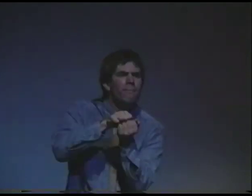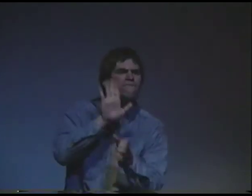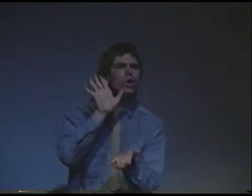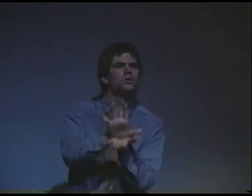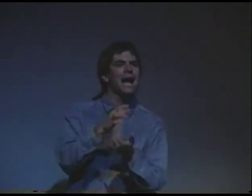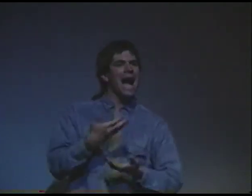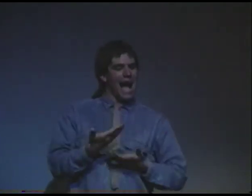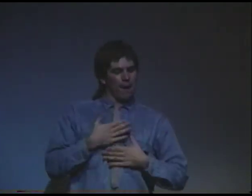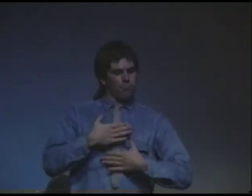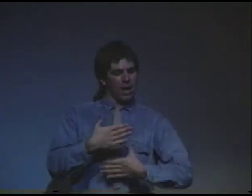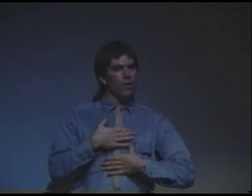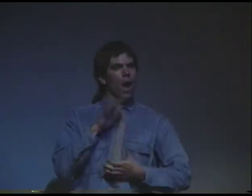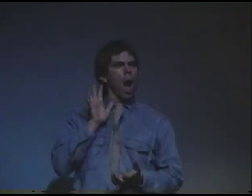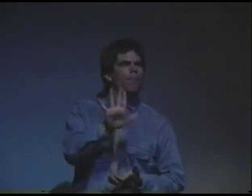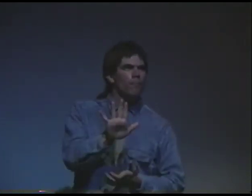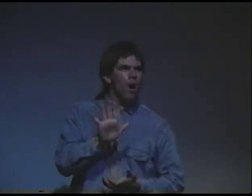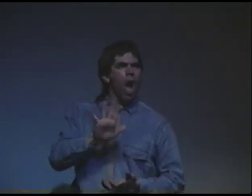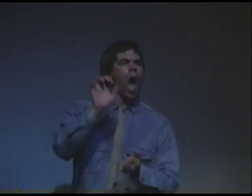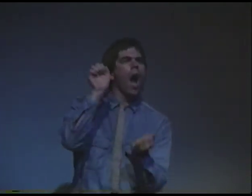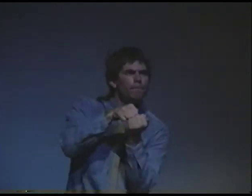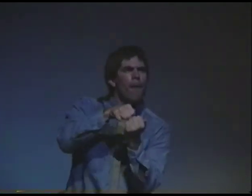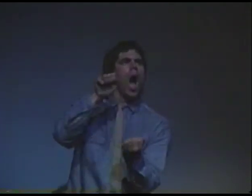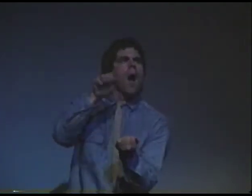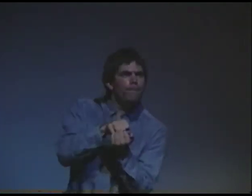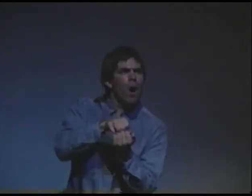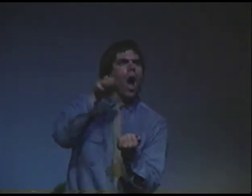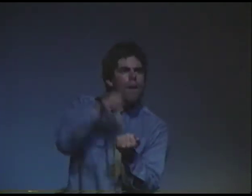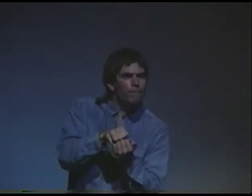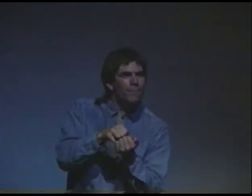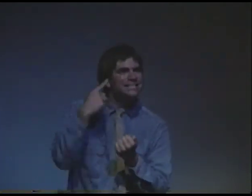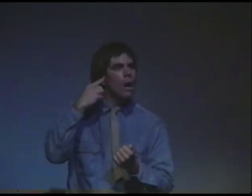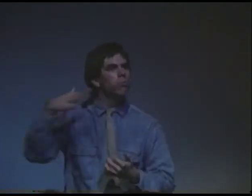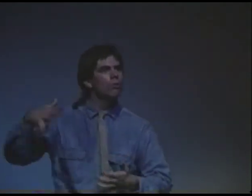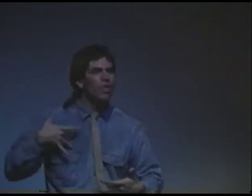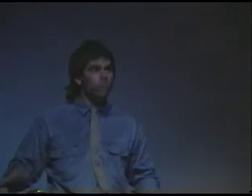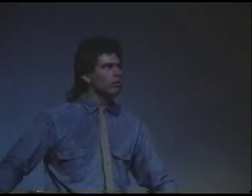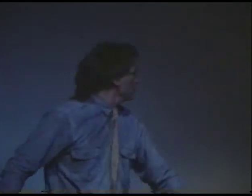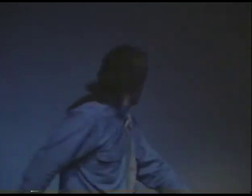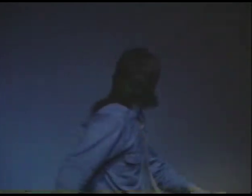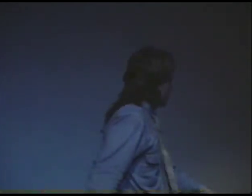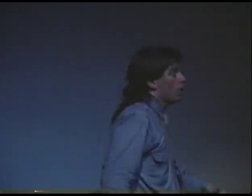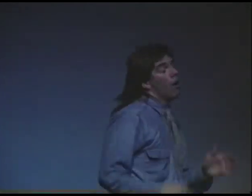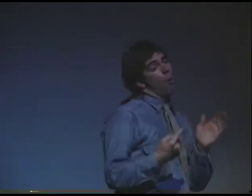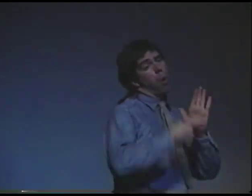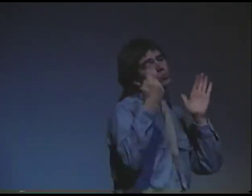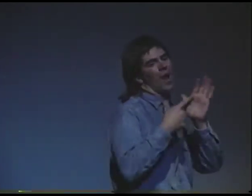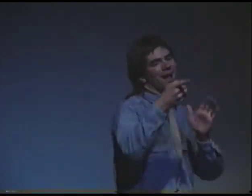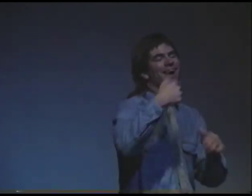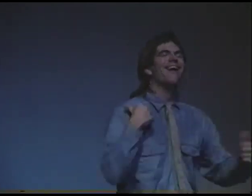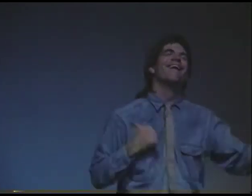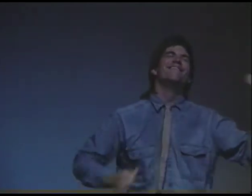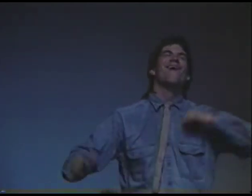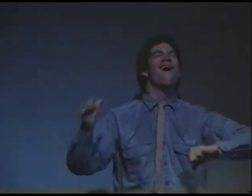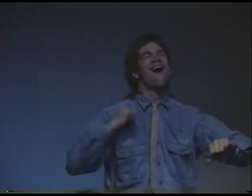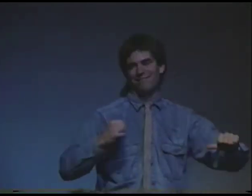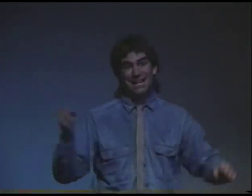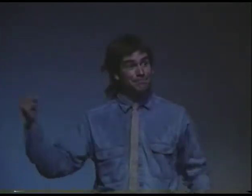He'll go and make a sound with his breath so that you can feel it.